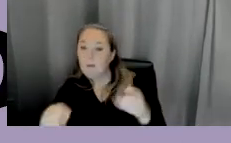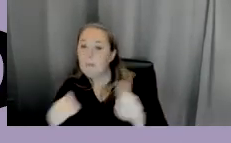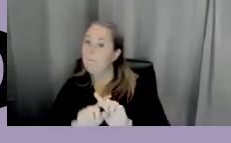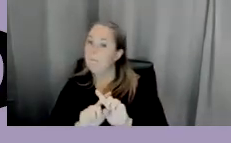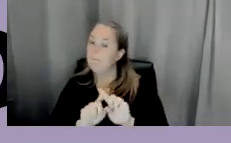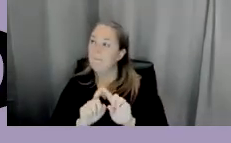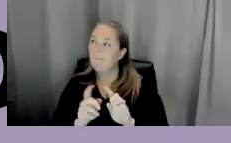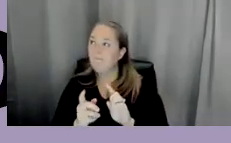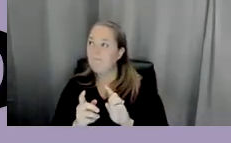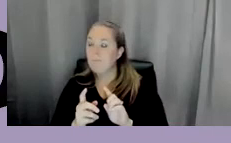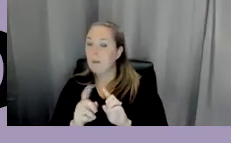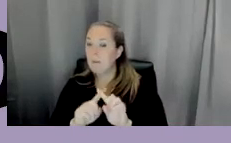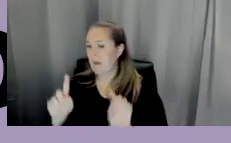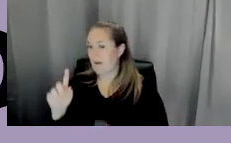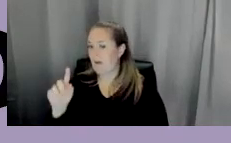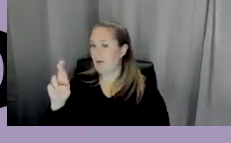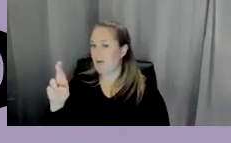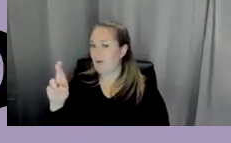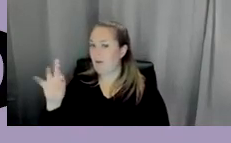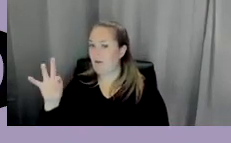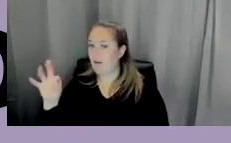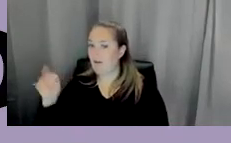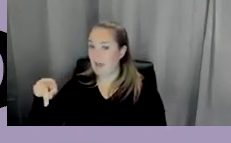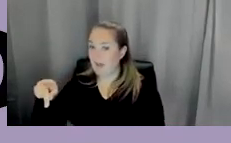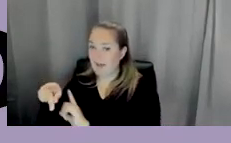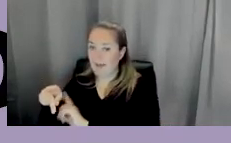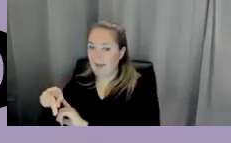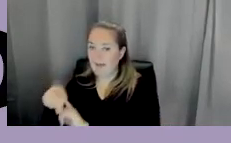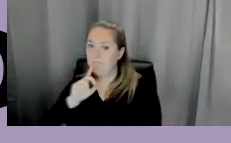MENTIONED EARLIER AROUND WHAT' S ELIGIBLE